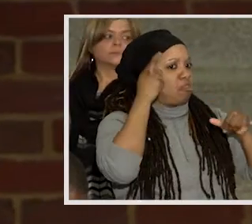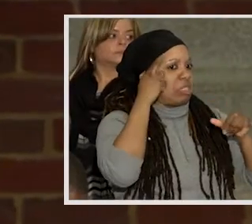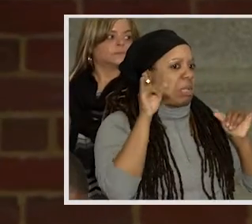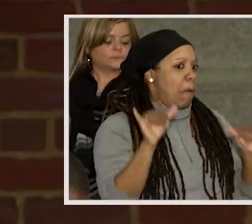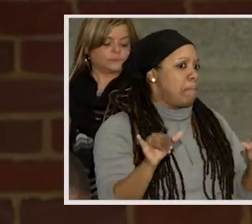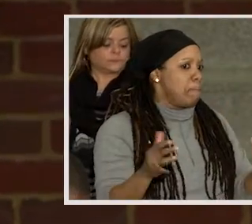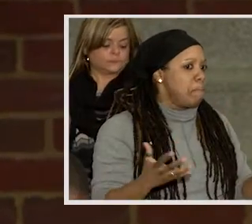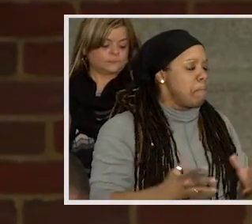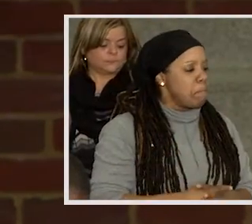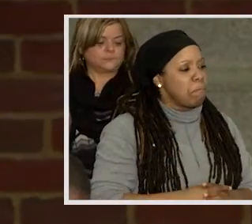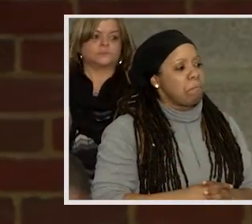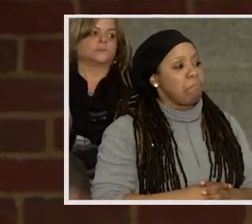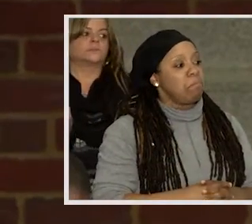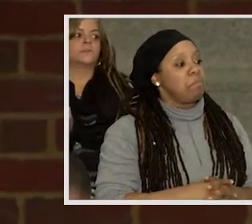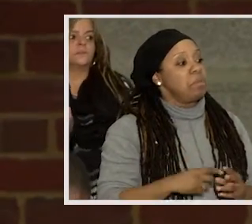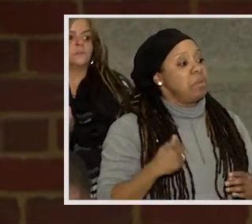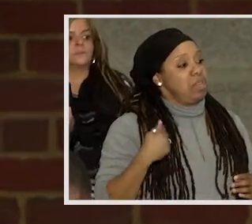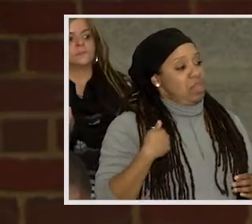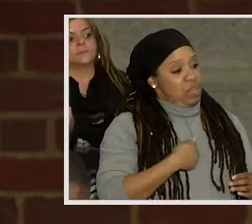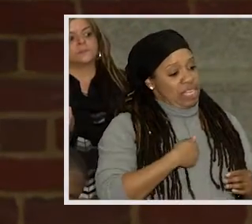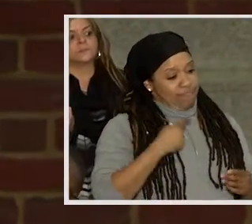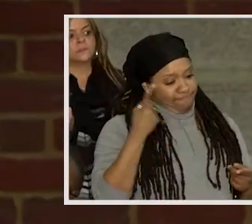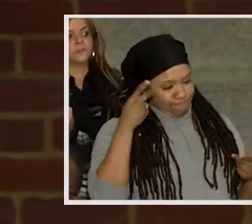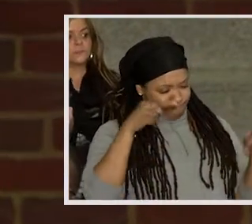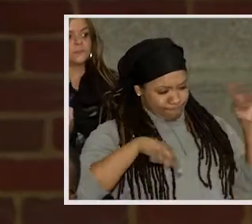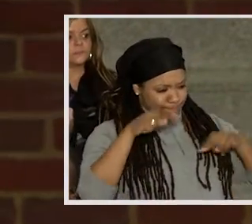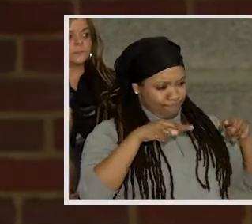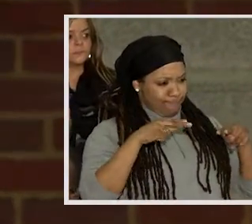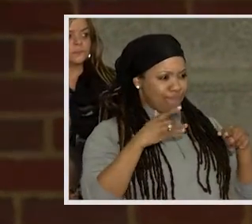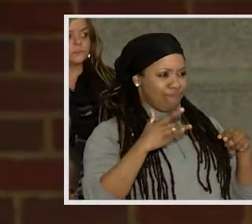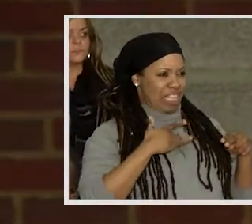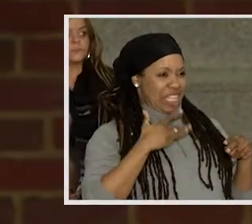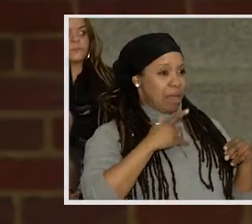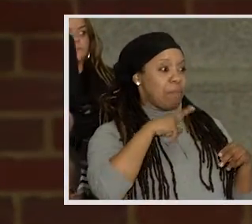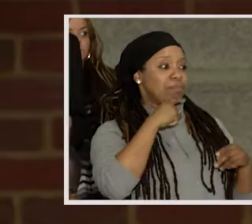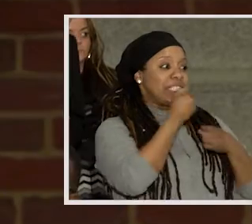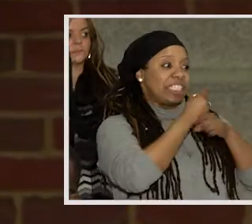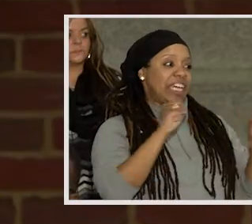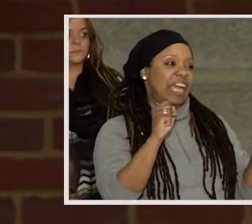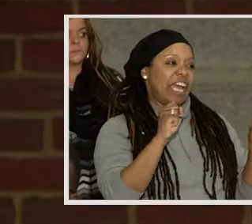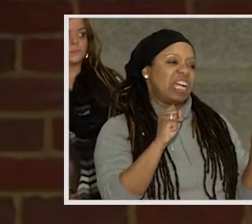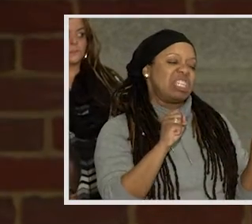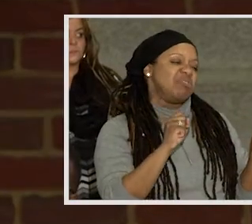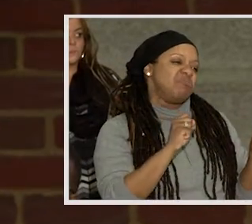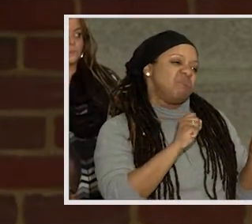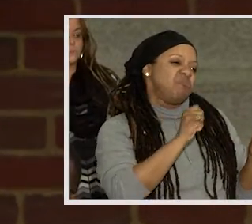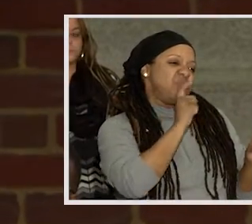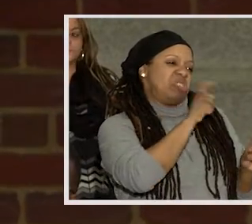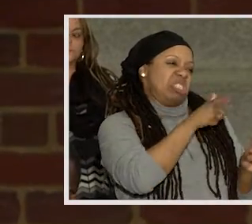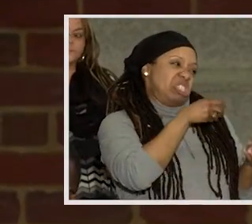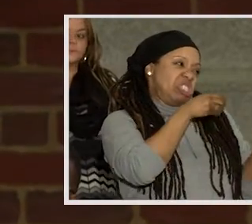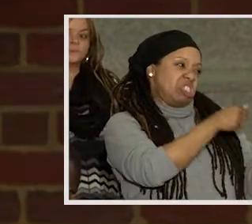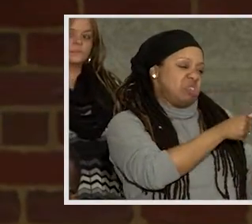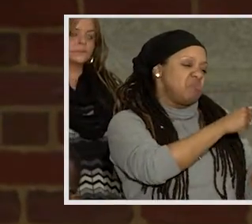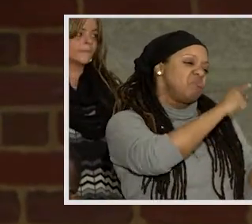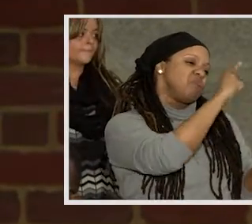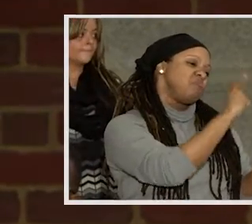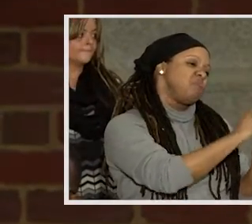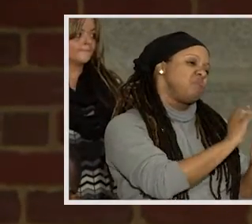HAS BEEN SHOWN WHEN WE HAVE PERMANENT SUPPORTIVE HOUSING AND PUT HOUSING FIRST THAT WE LOWER OUR RECIDIVISM RATES AND ALSO